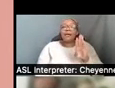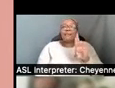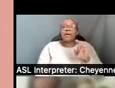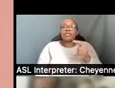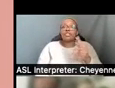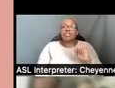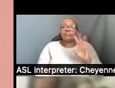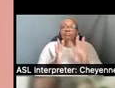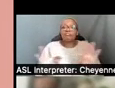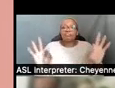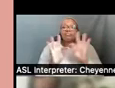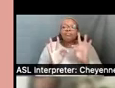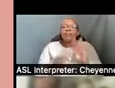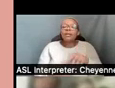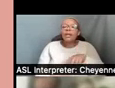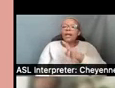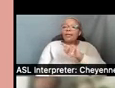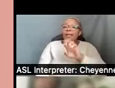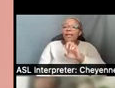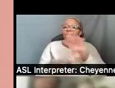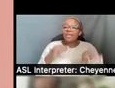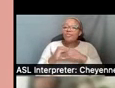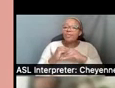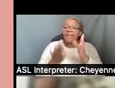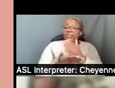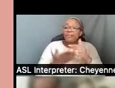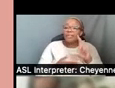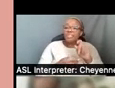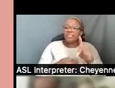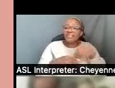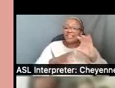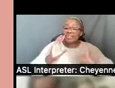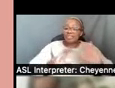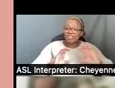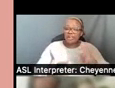Katy, can you drop the budgeting link into the chat?